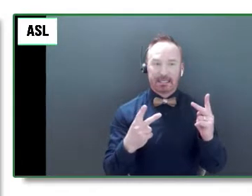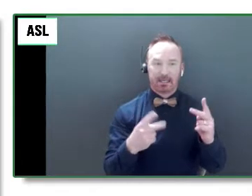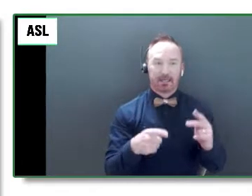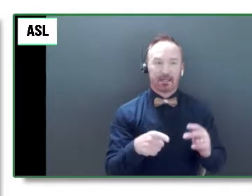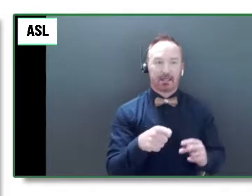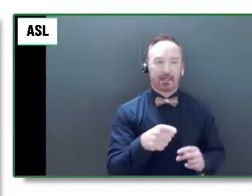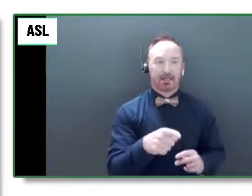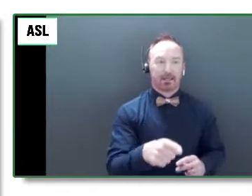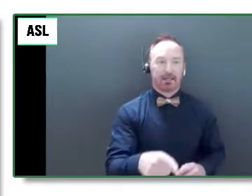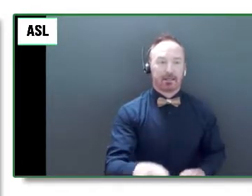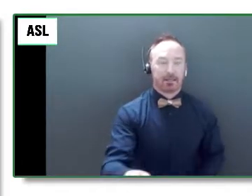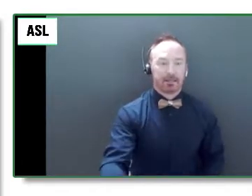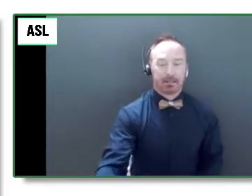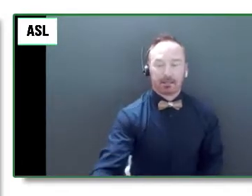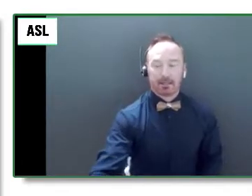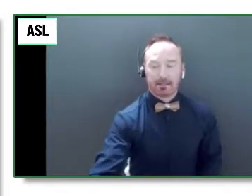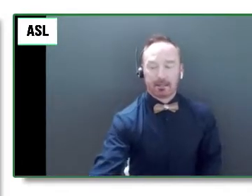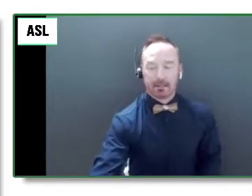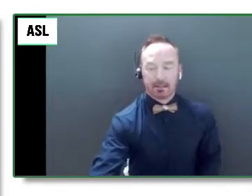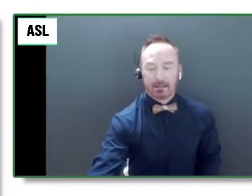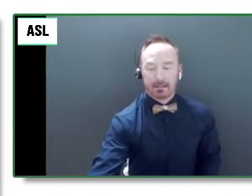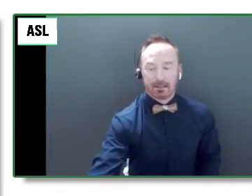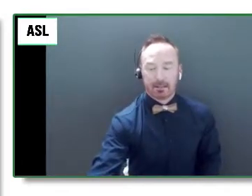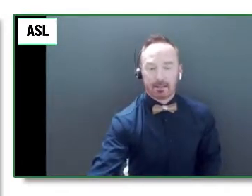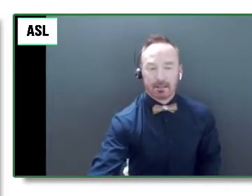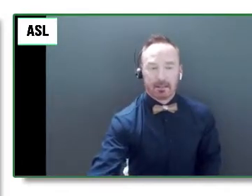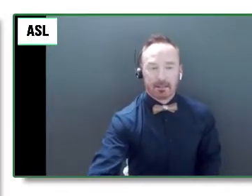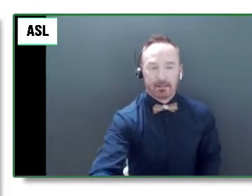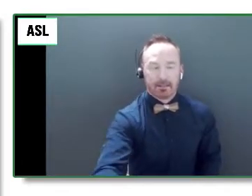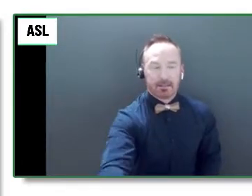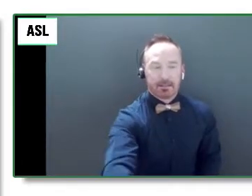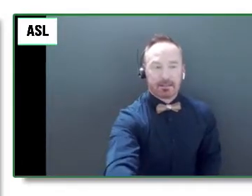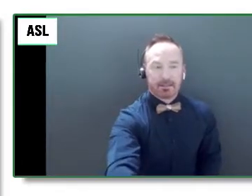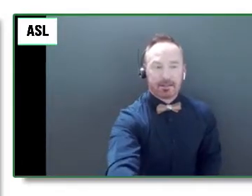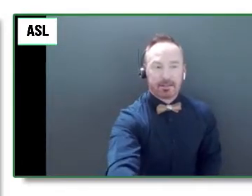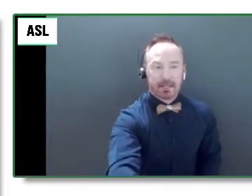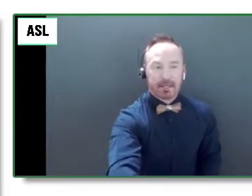looking at the screen and I don't see the changes yet